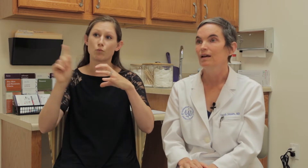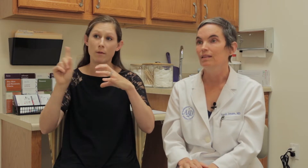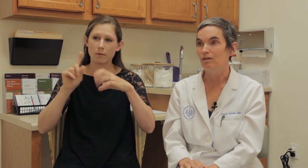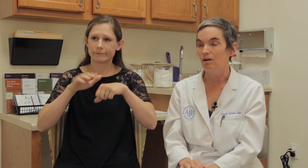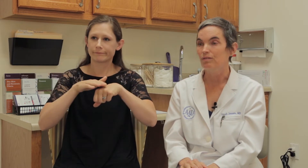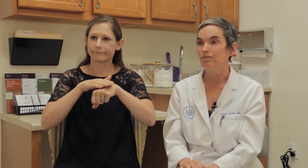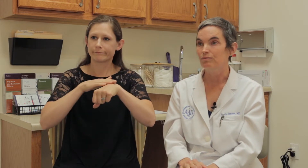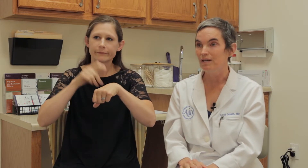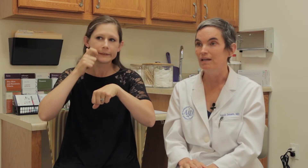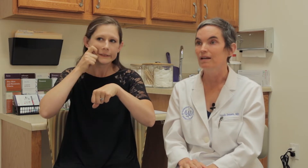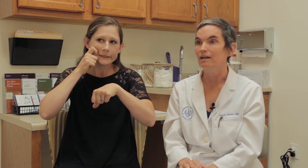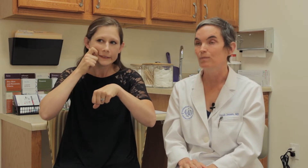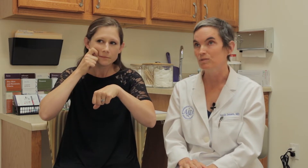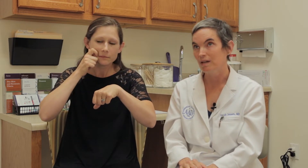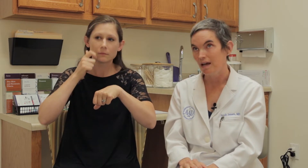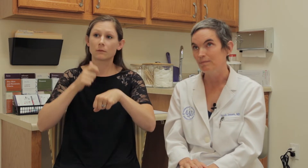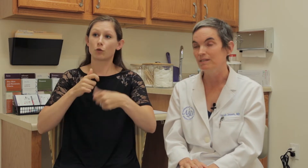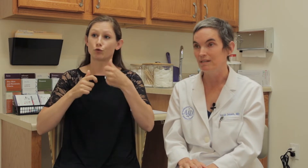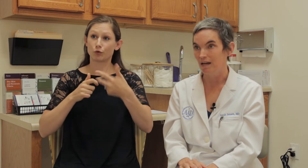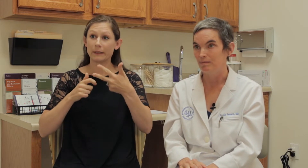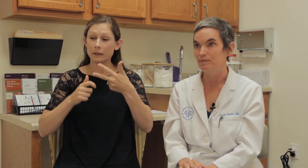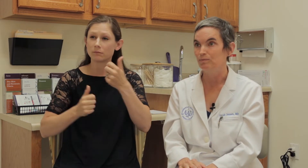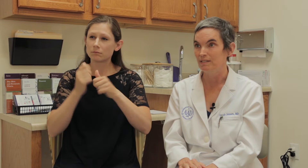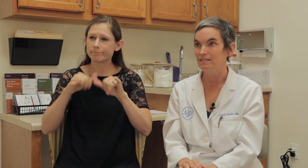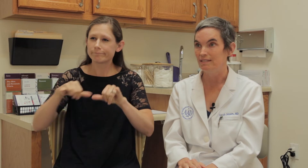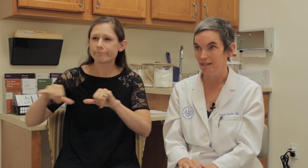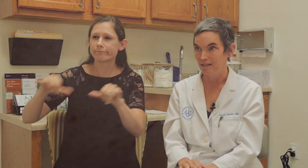and there are three most common types we see.